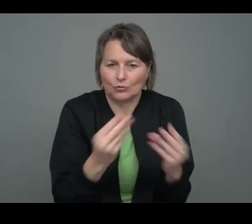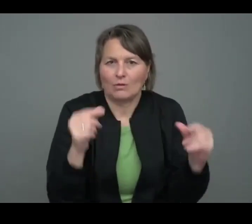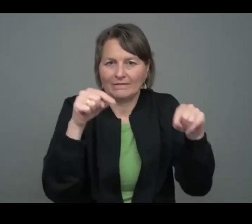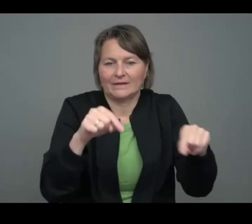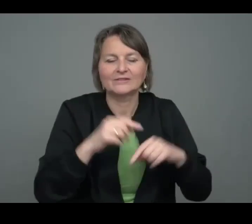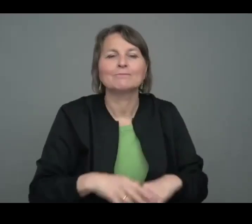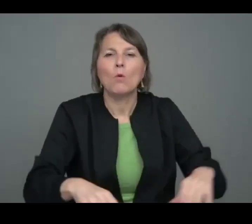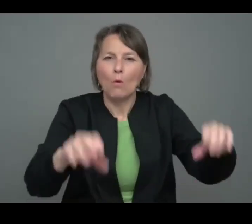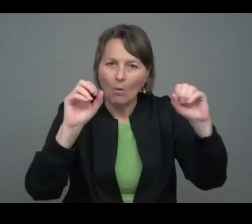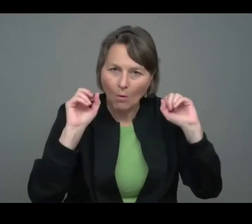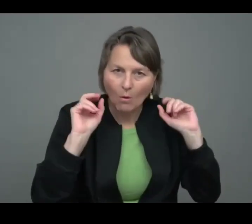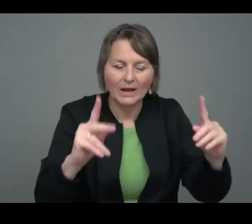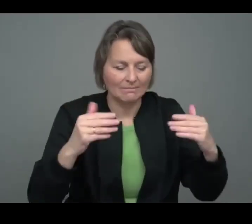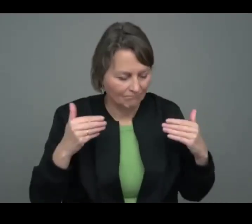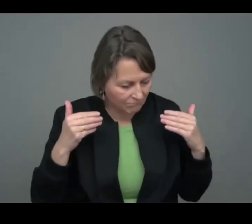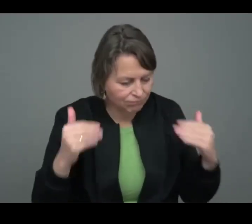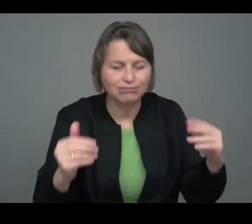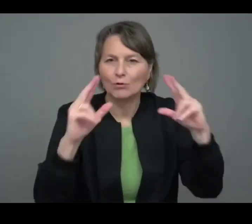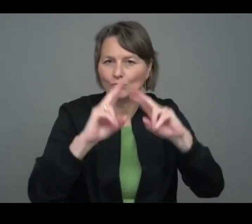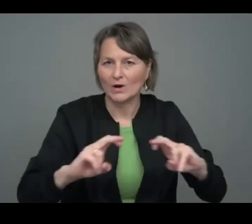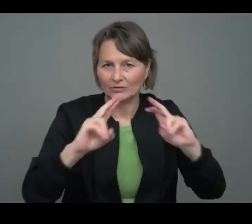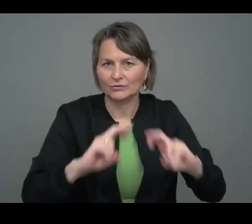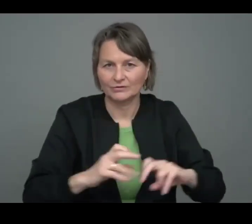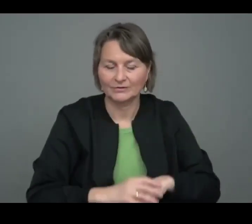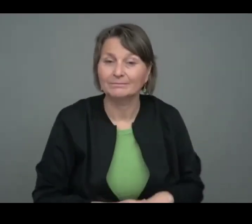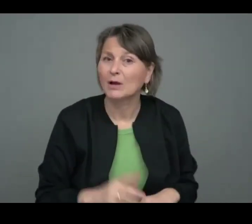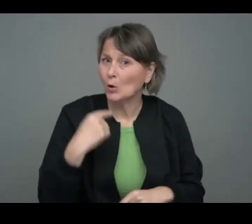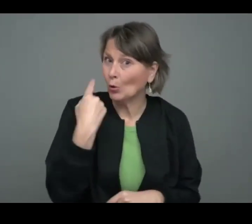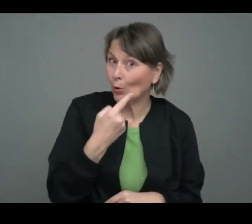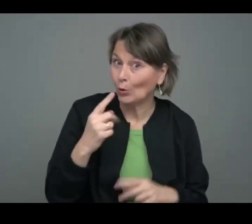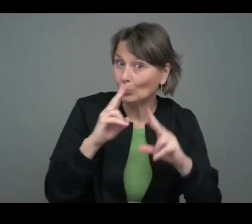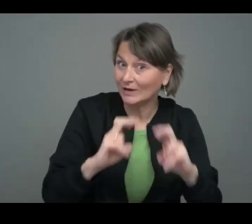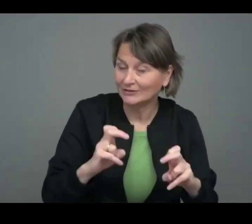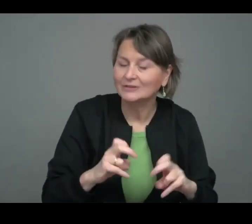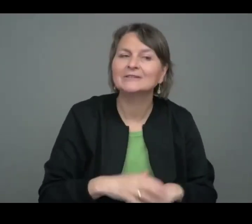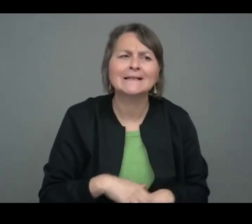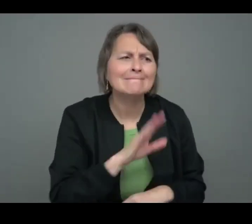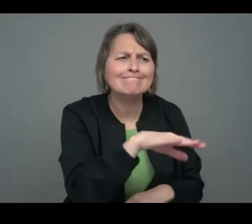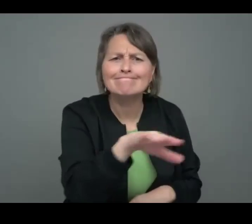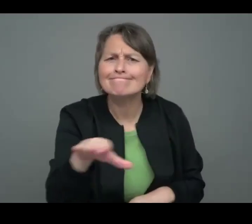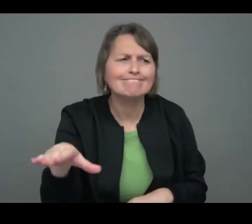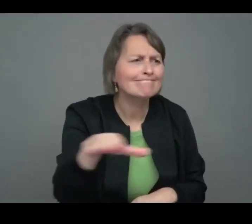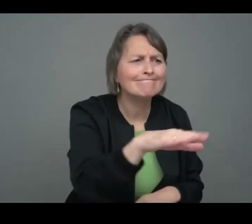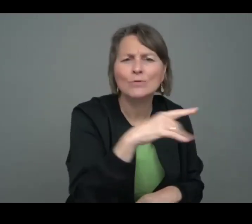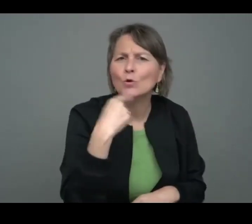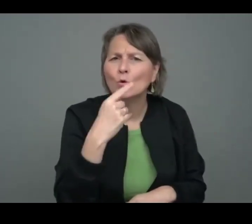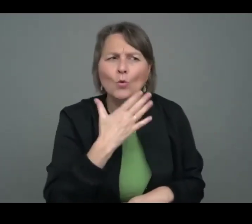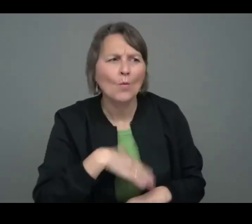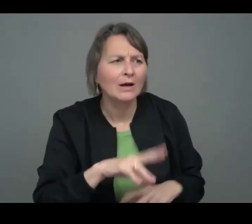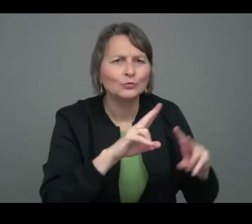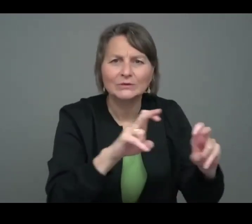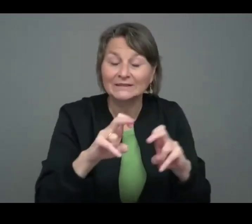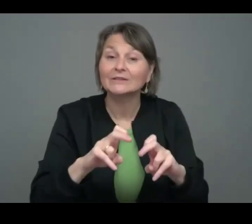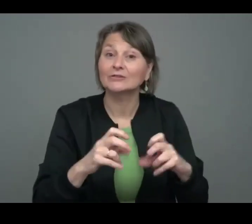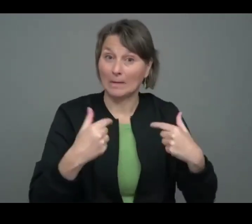about how to solve this issue, those complaints, and we decided to do research. I didn't want